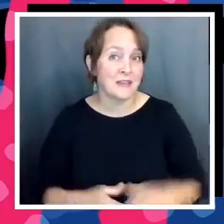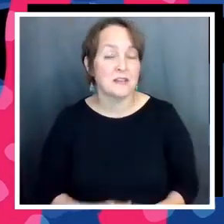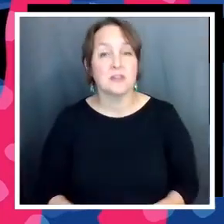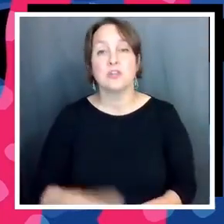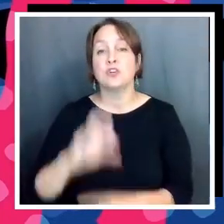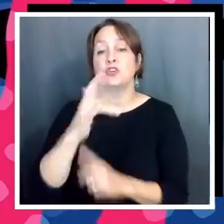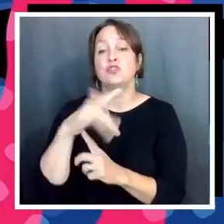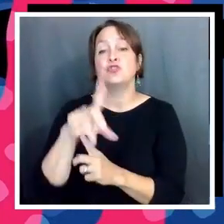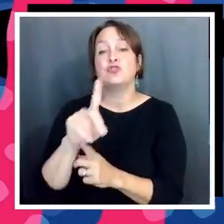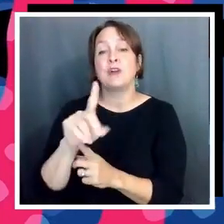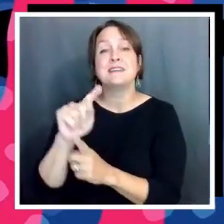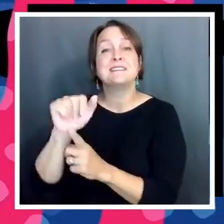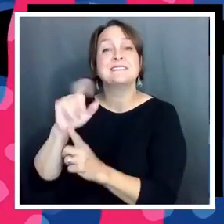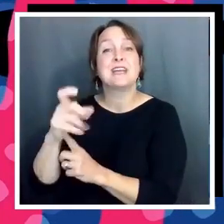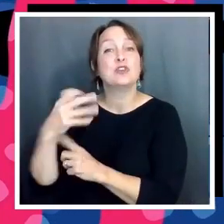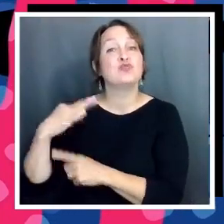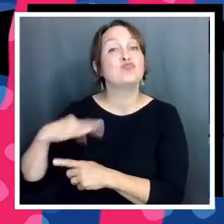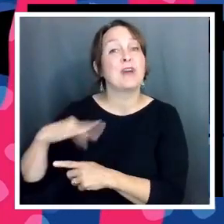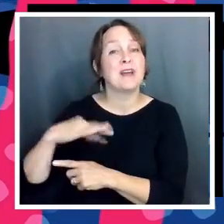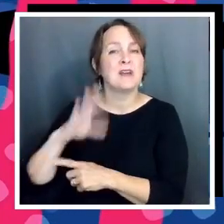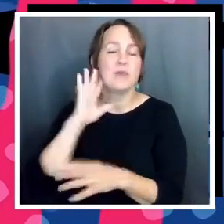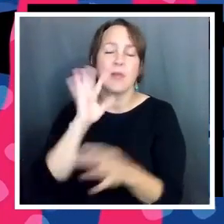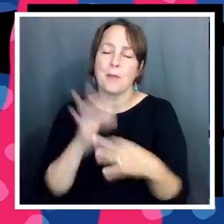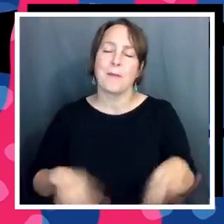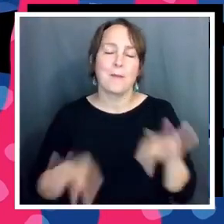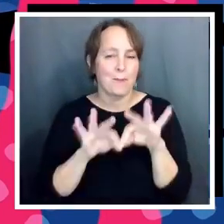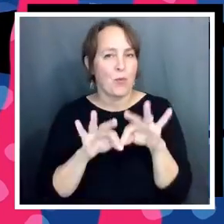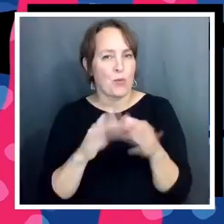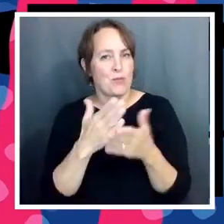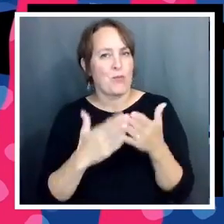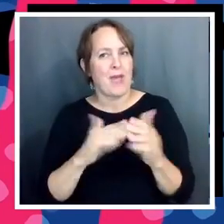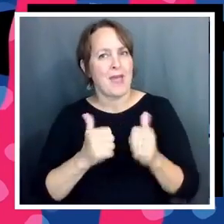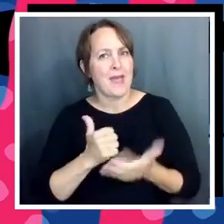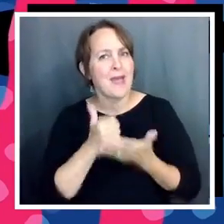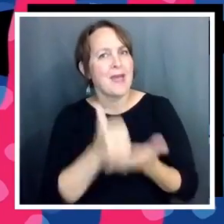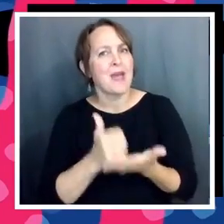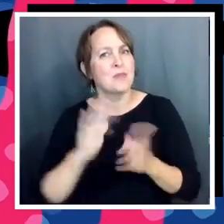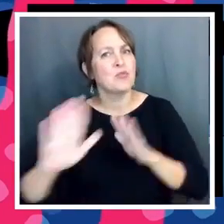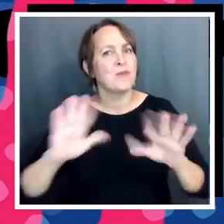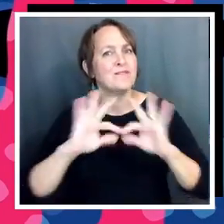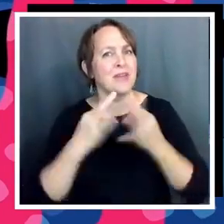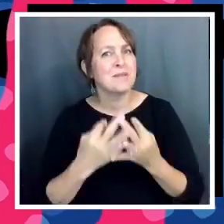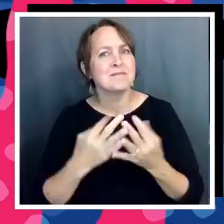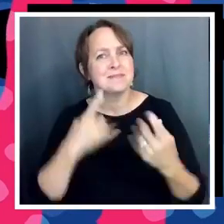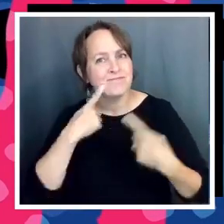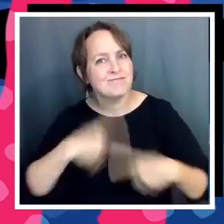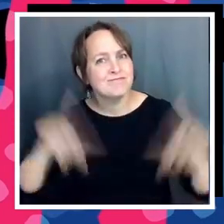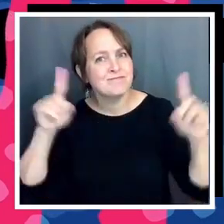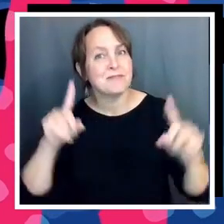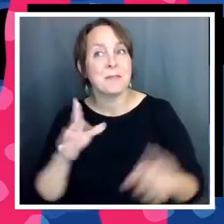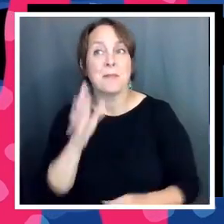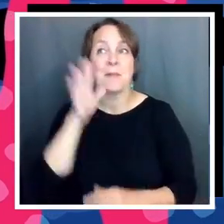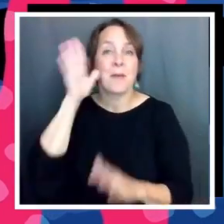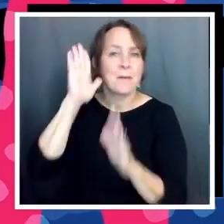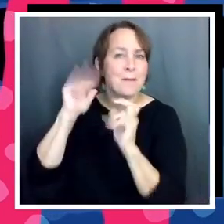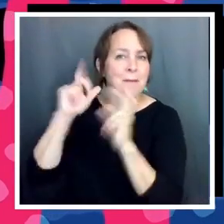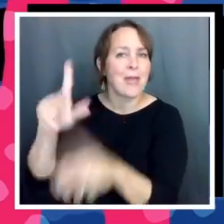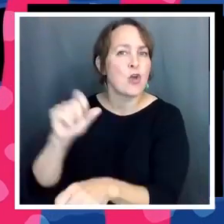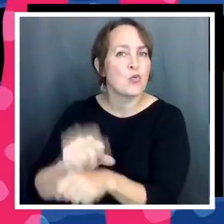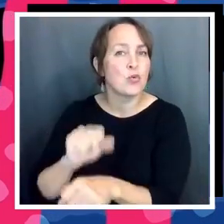$300 PER MONTH CAN GO A REALLY LONG WAY. THE CHILD TAX CREDIT WILL BE AN